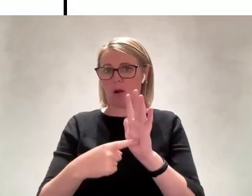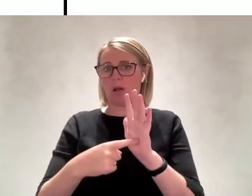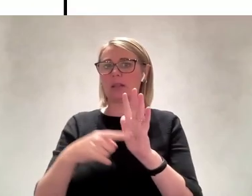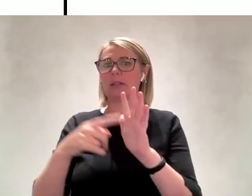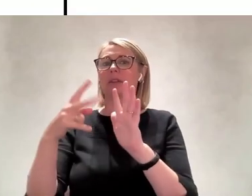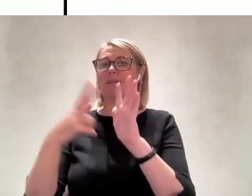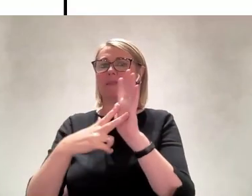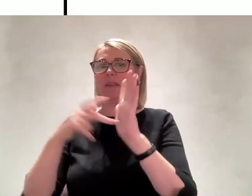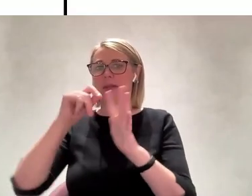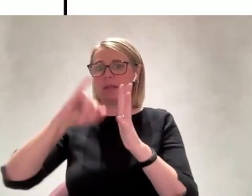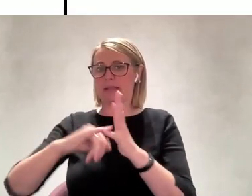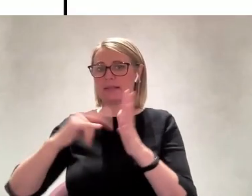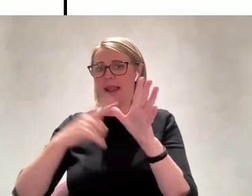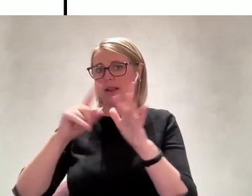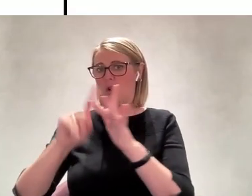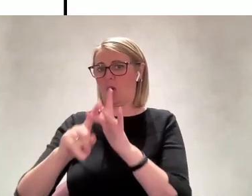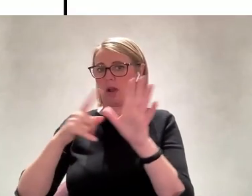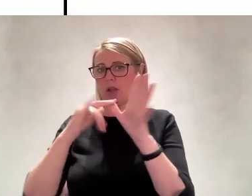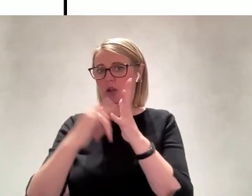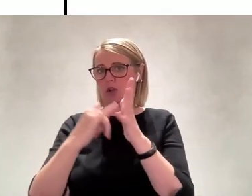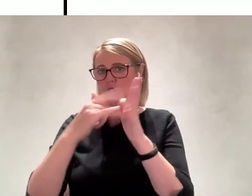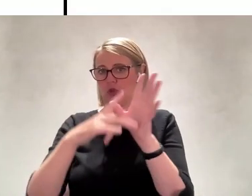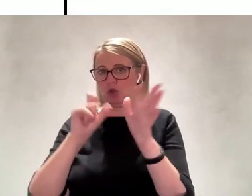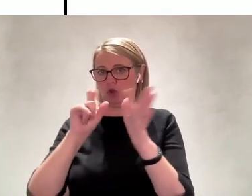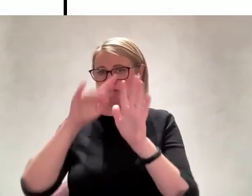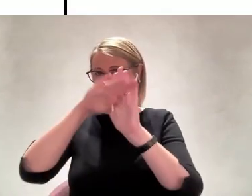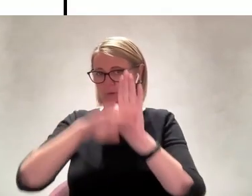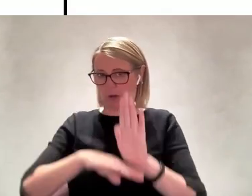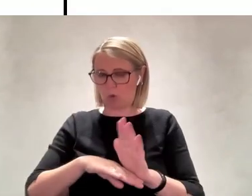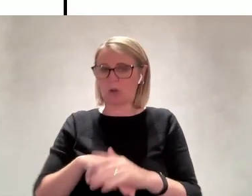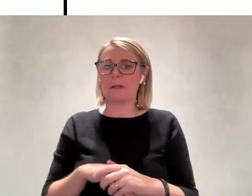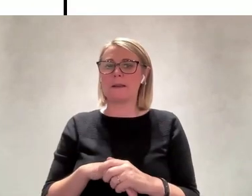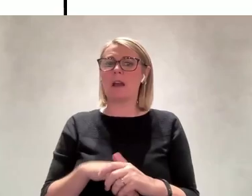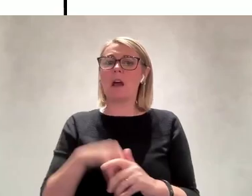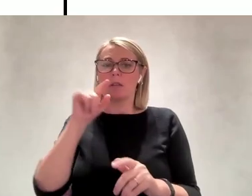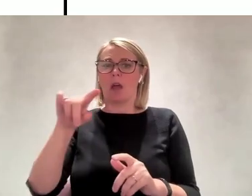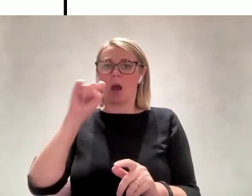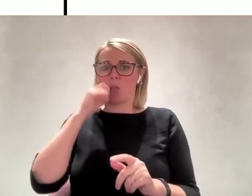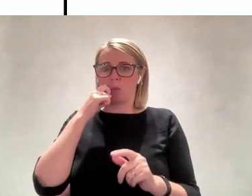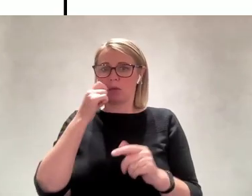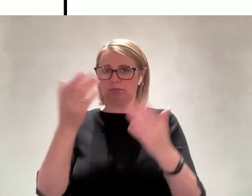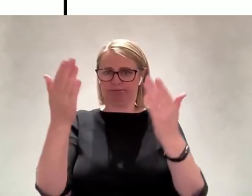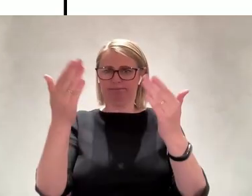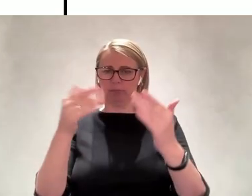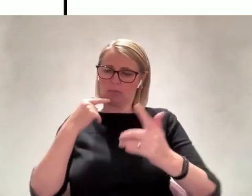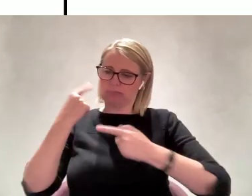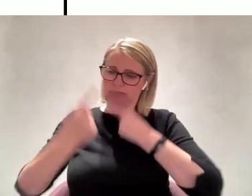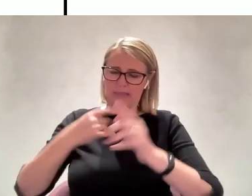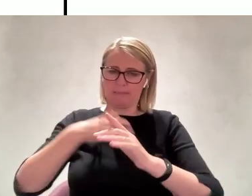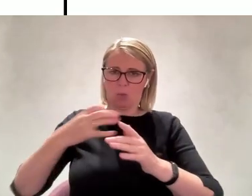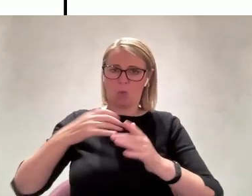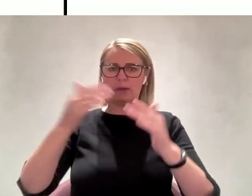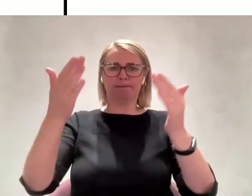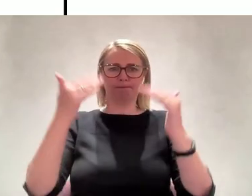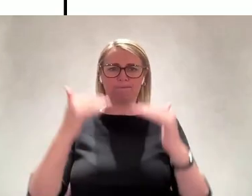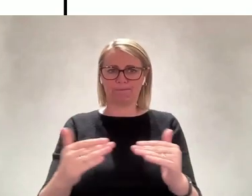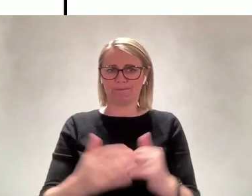Assurance Framework, which I'll touch on in more detail. And if we can just move to the next slide, please.